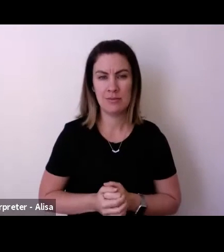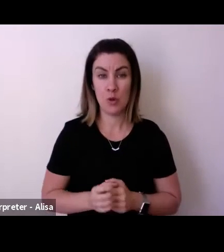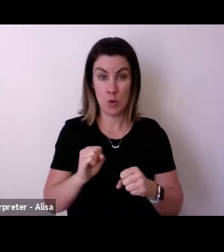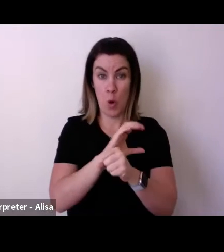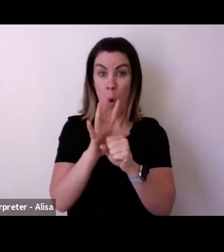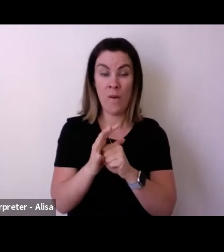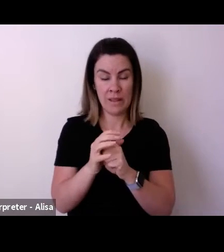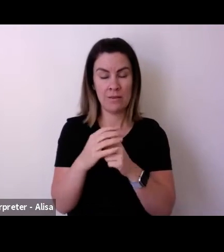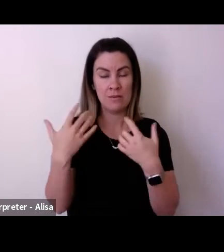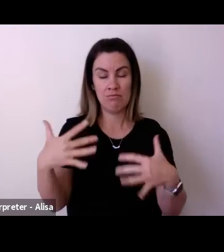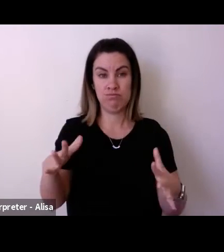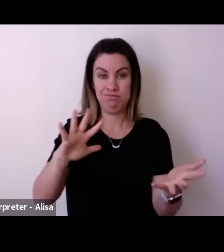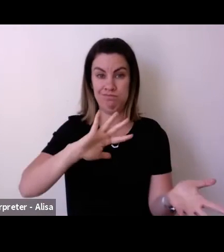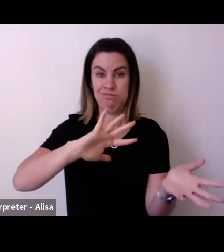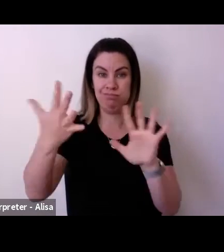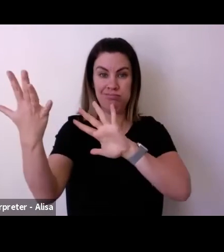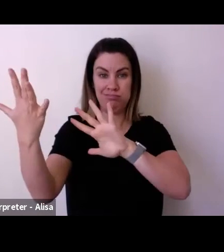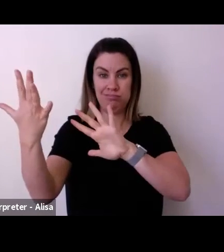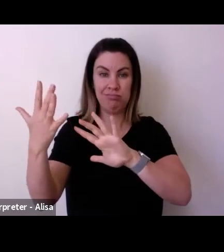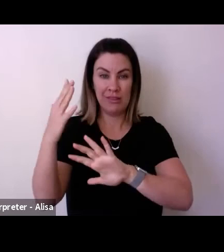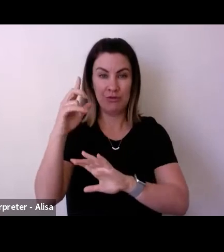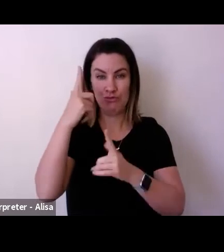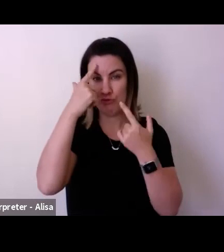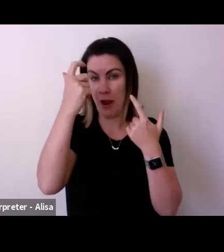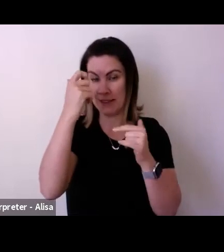anything in the creative industries that relies on people coming